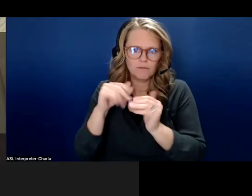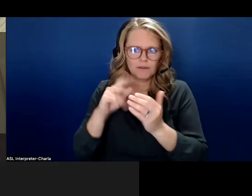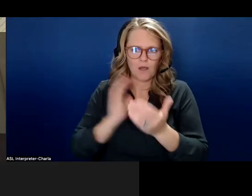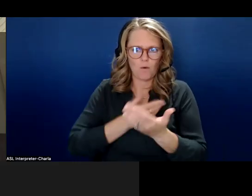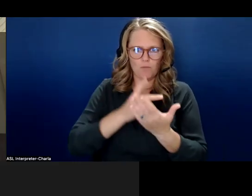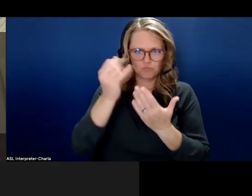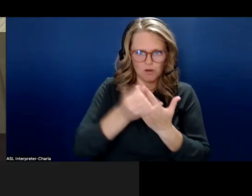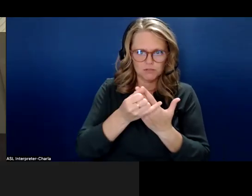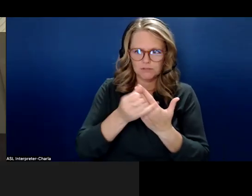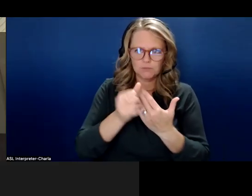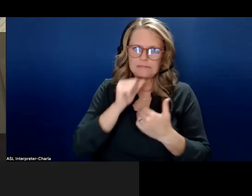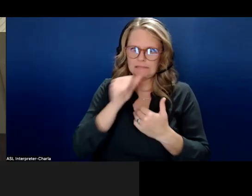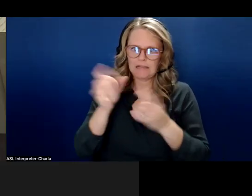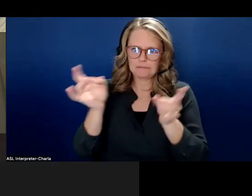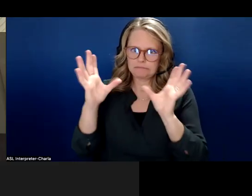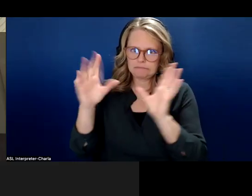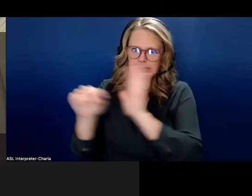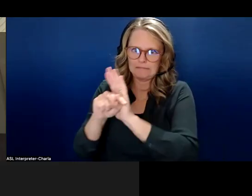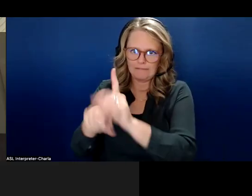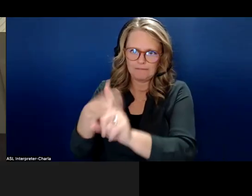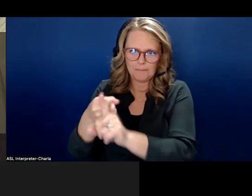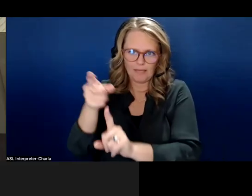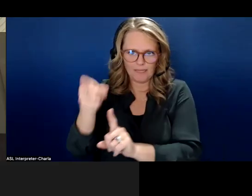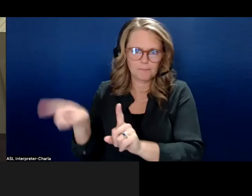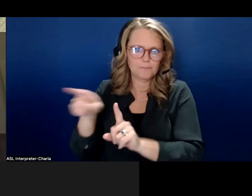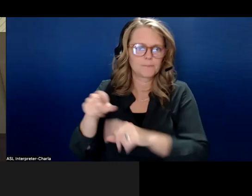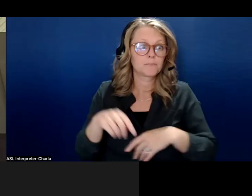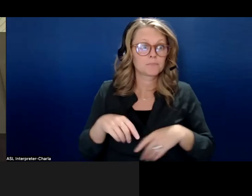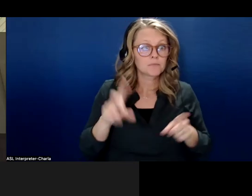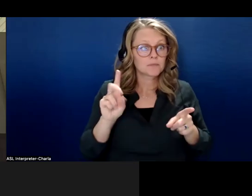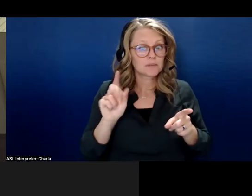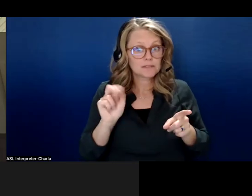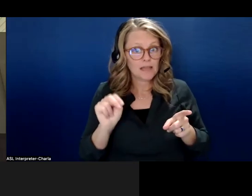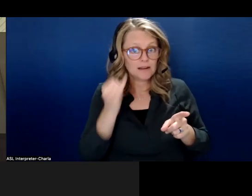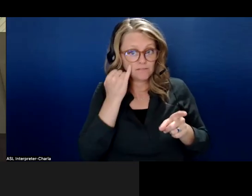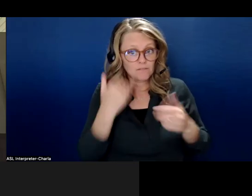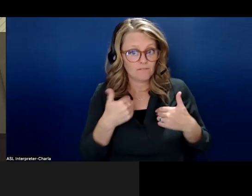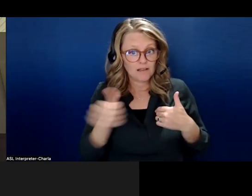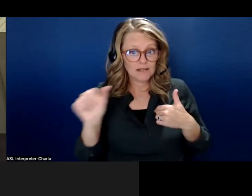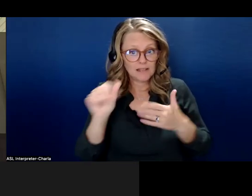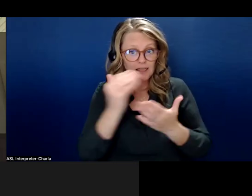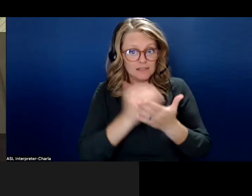Dan, yes, actually Dan, on that point, if you have any lessons learned from West Colfax, that would be great.